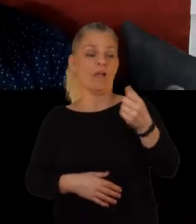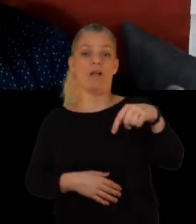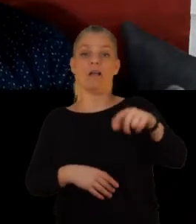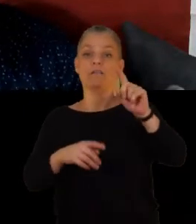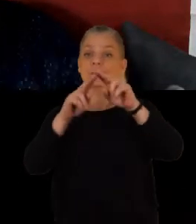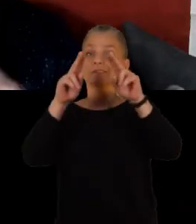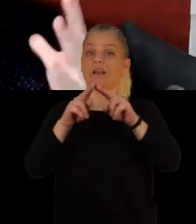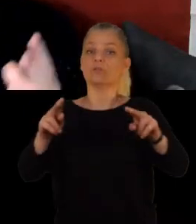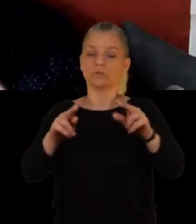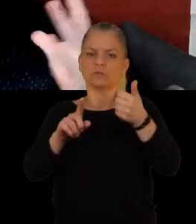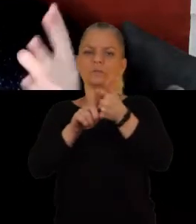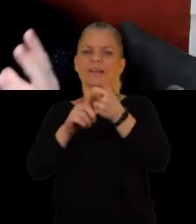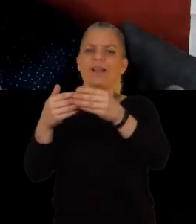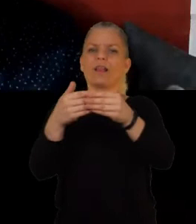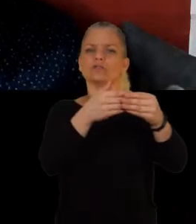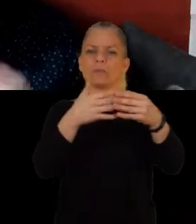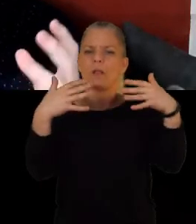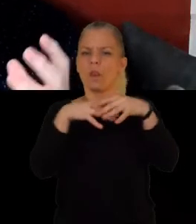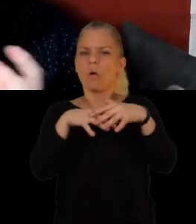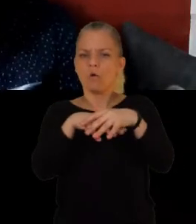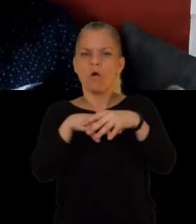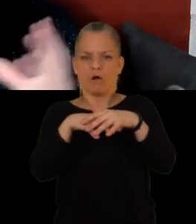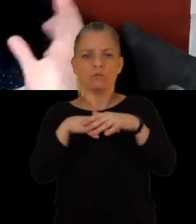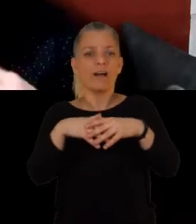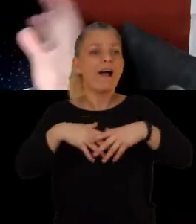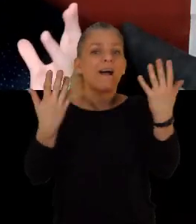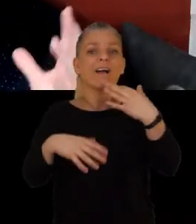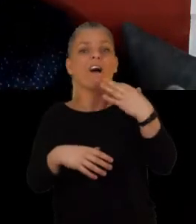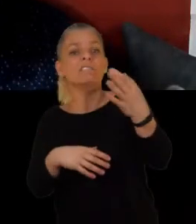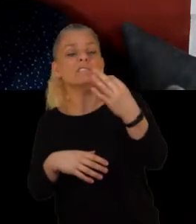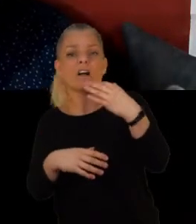yeah so so we have this international peer leadership network and anyone's invited to